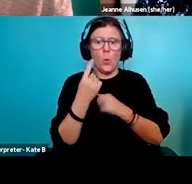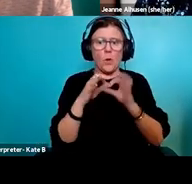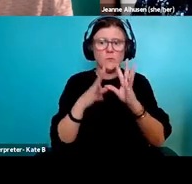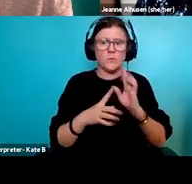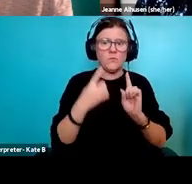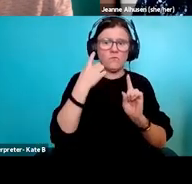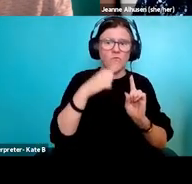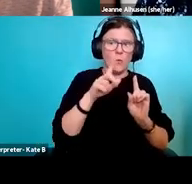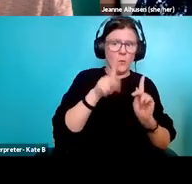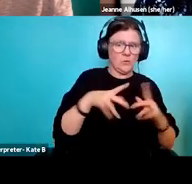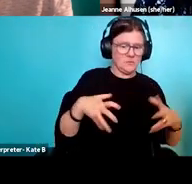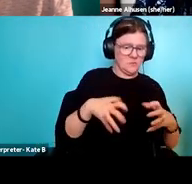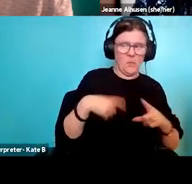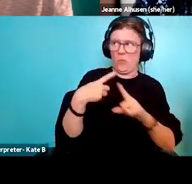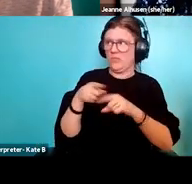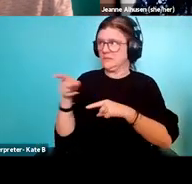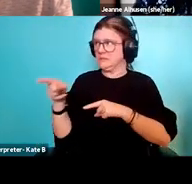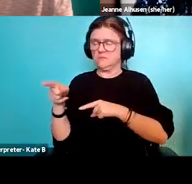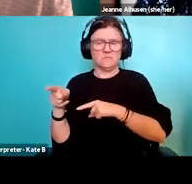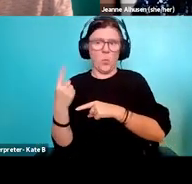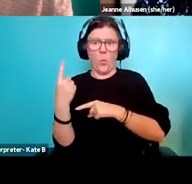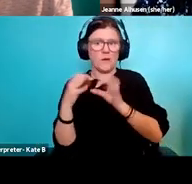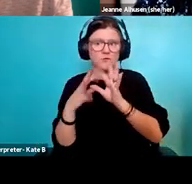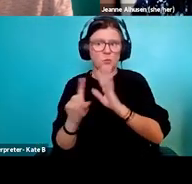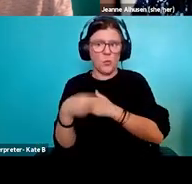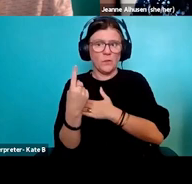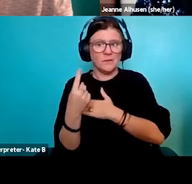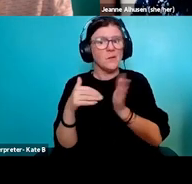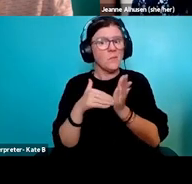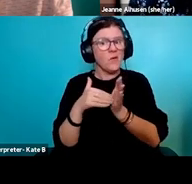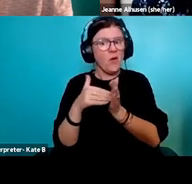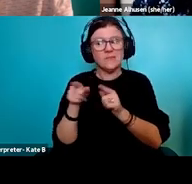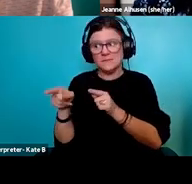person and their partner without acknowledging that often the partner will go with the newborn